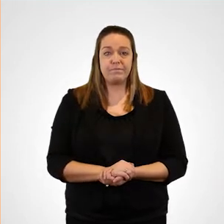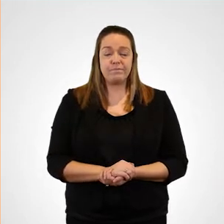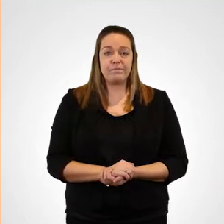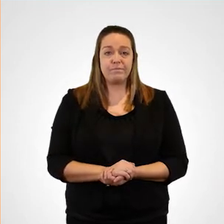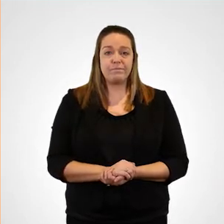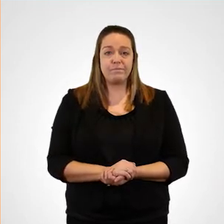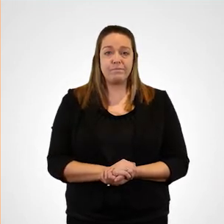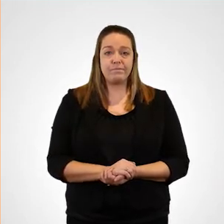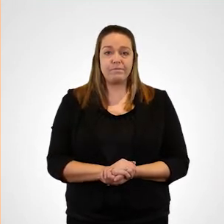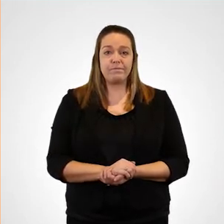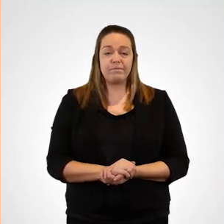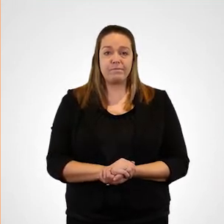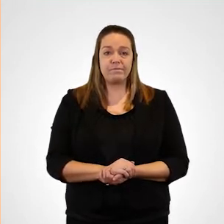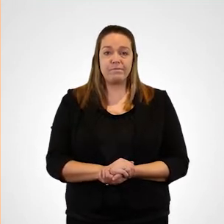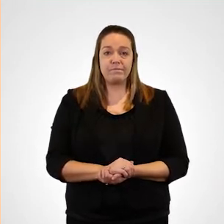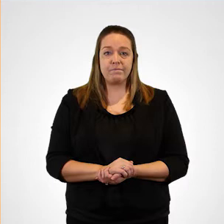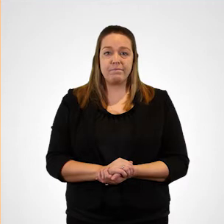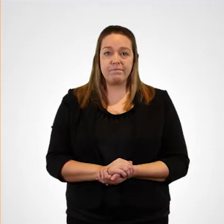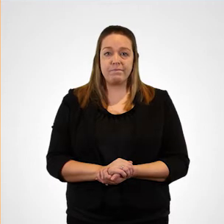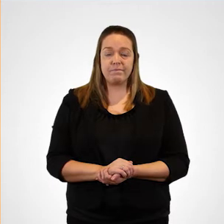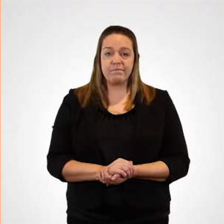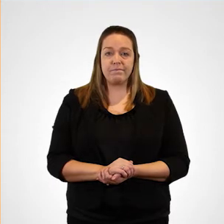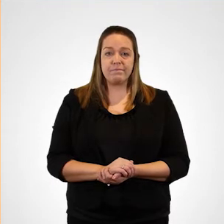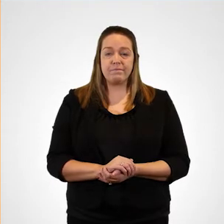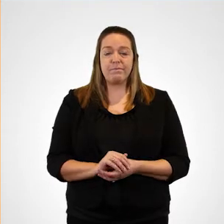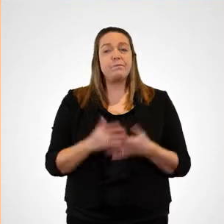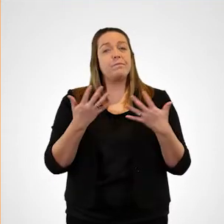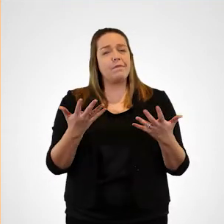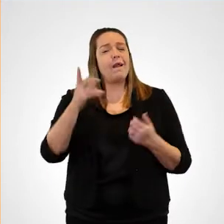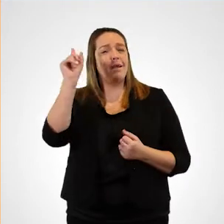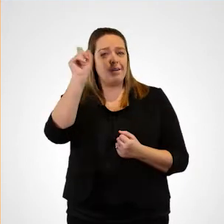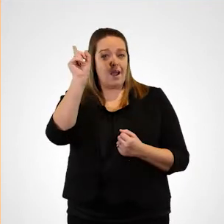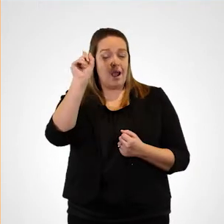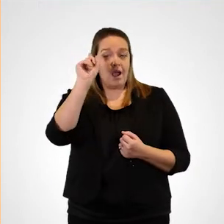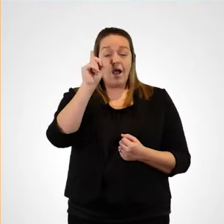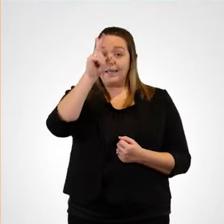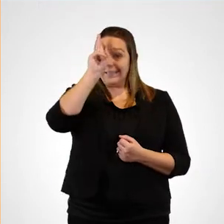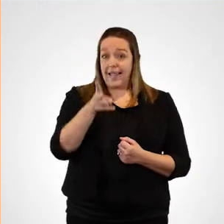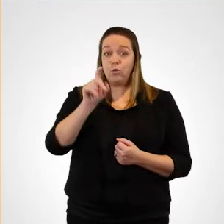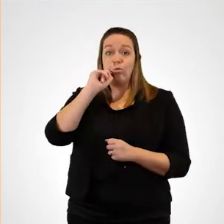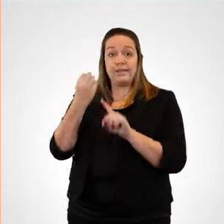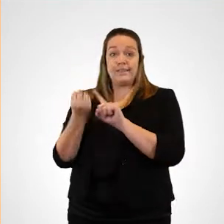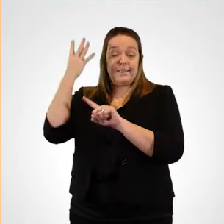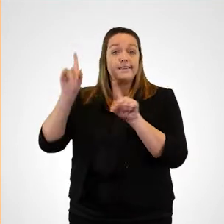Now, I'm going to play you this again